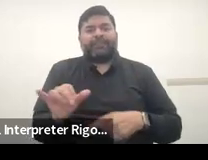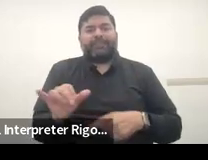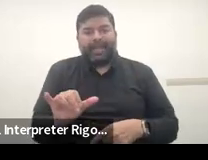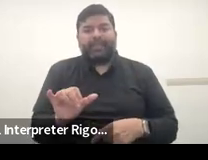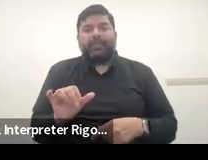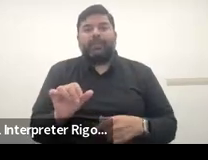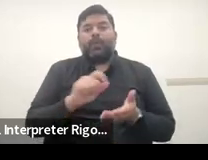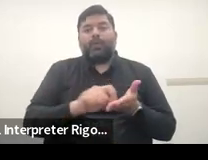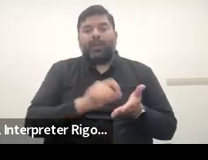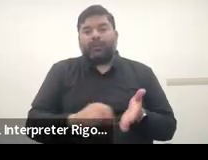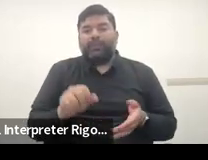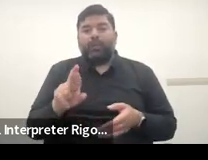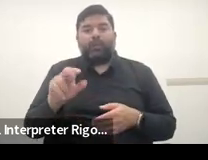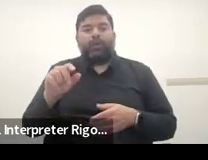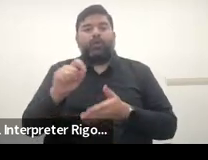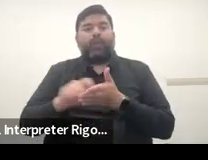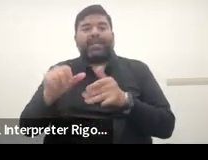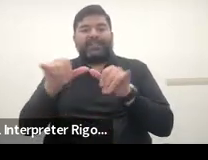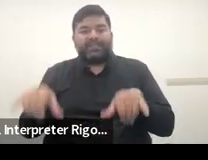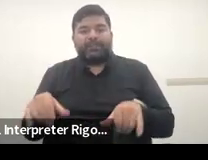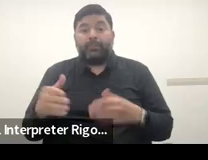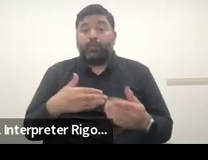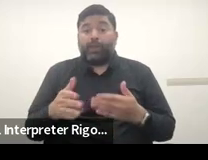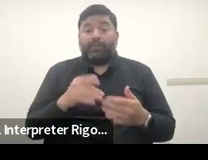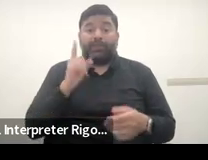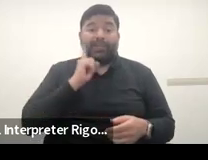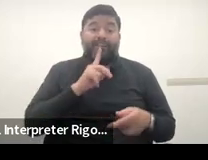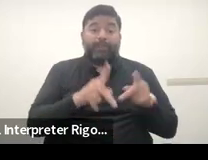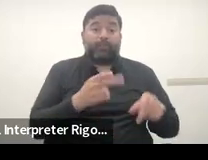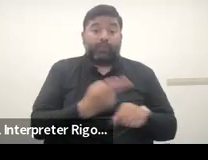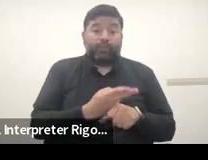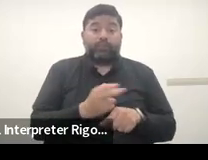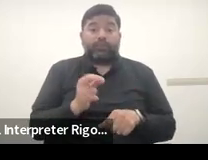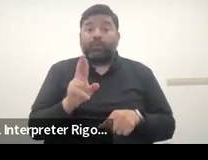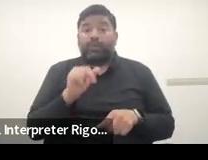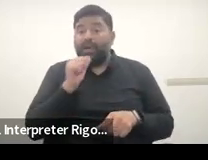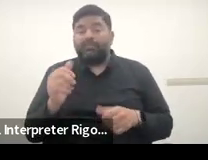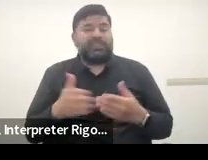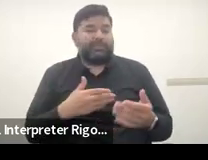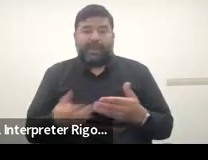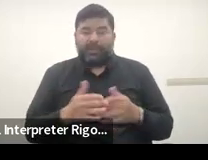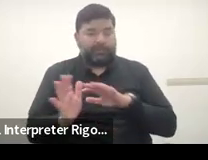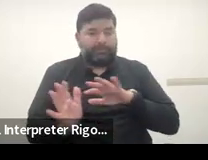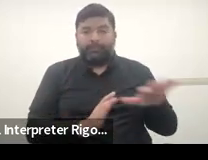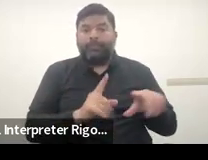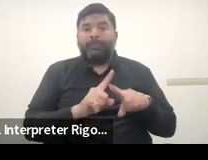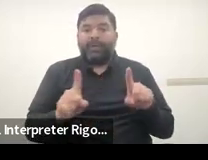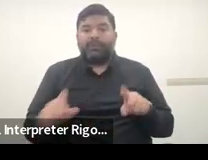like a writing system. Whether deaf people actually use it is beside the point, what we want